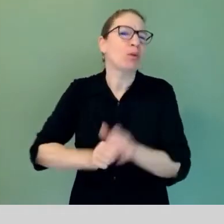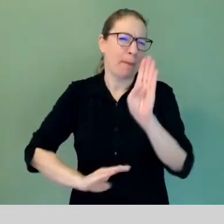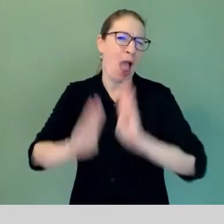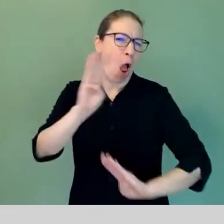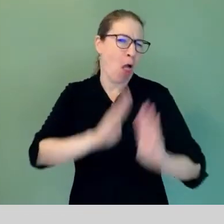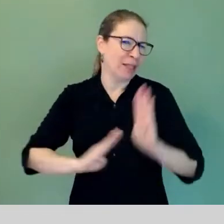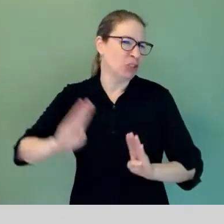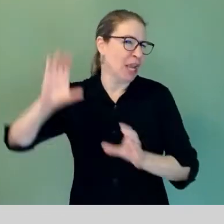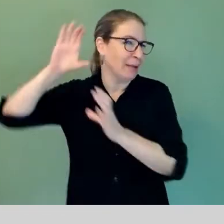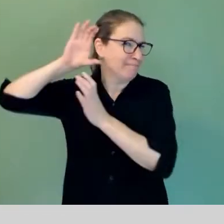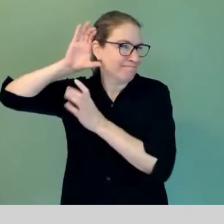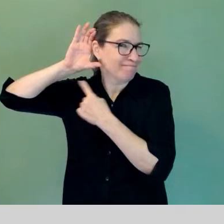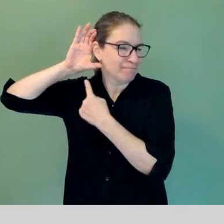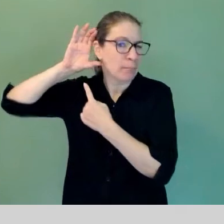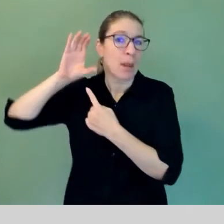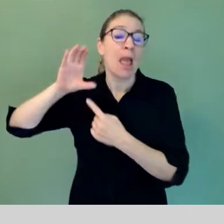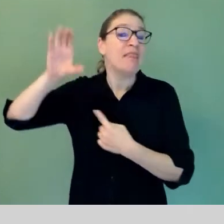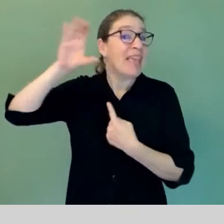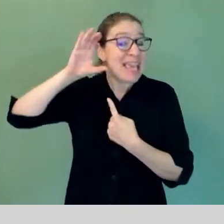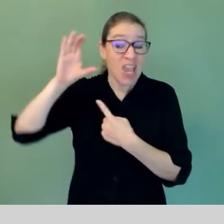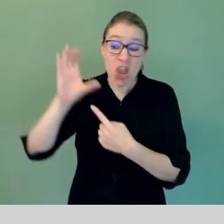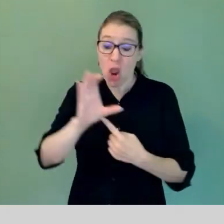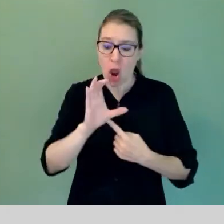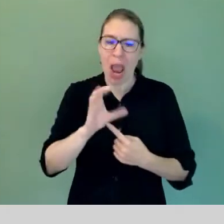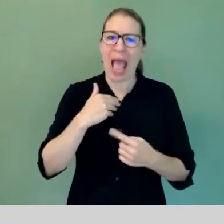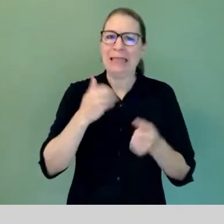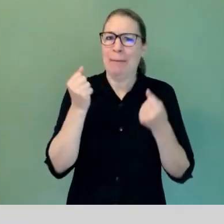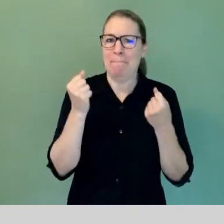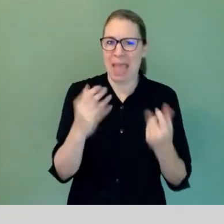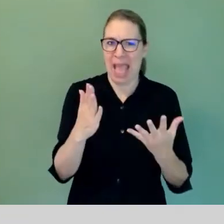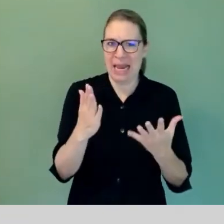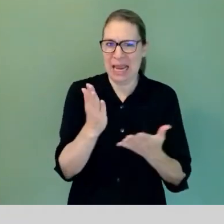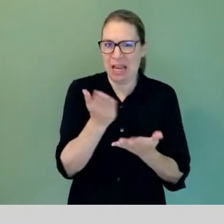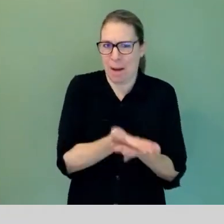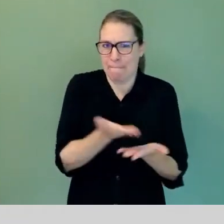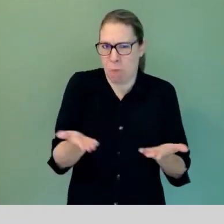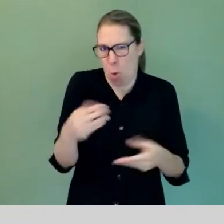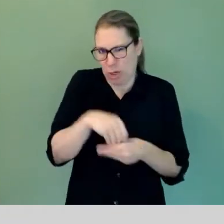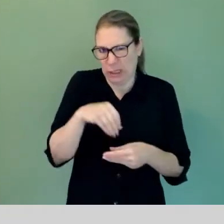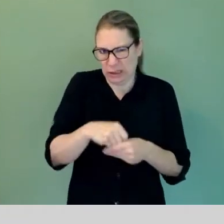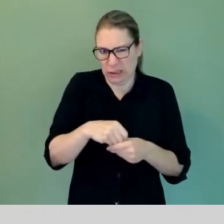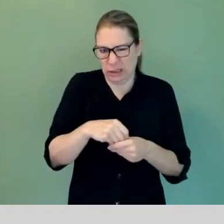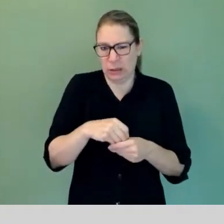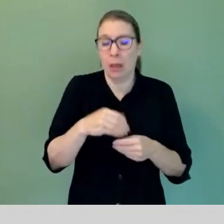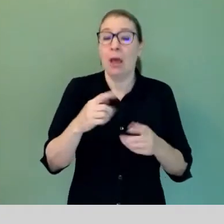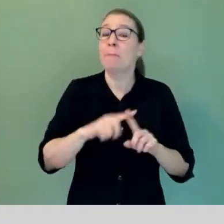and how our ear works. So our ear's composed of so many different components, but one in particular that I want